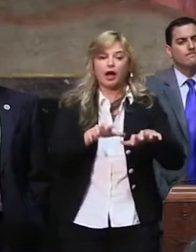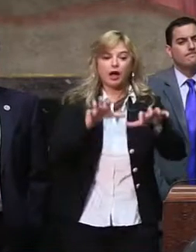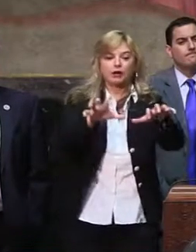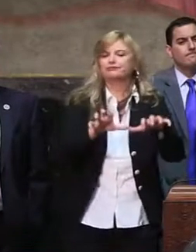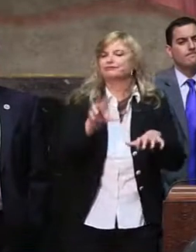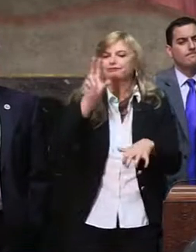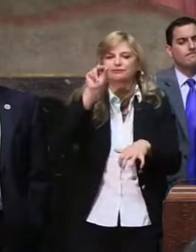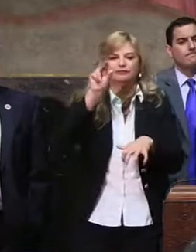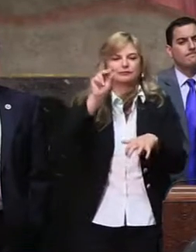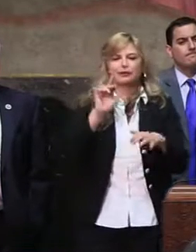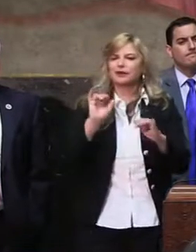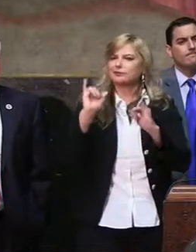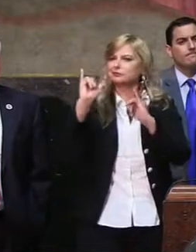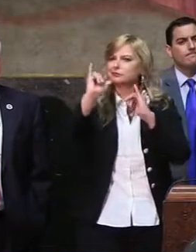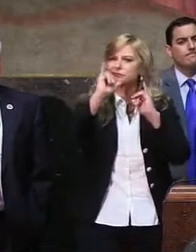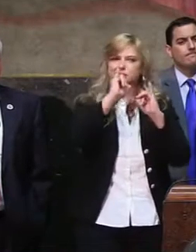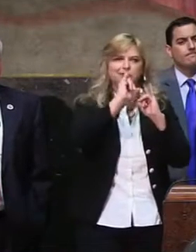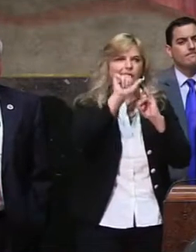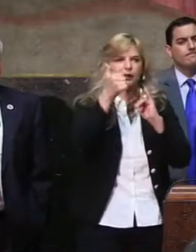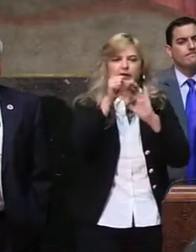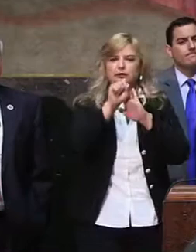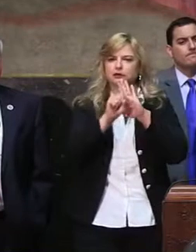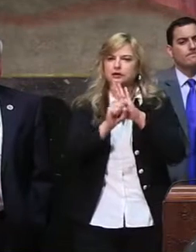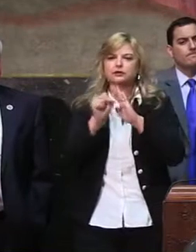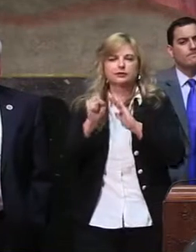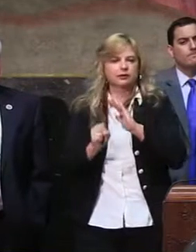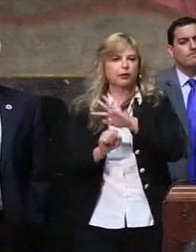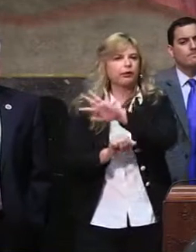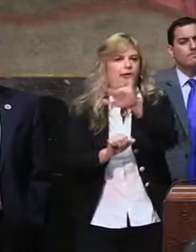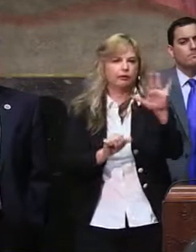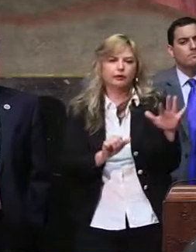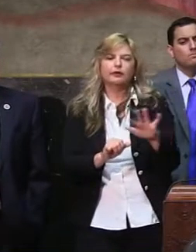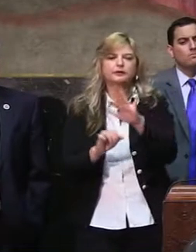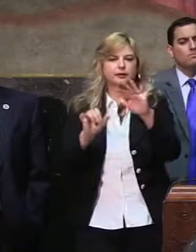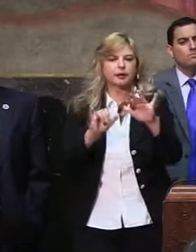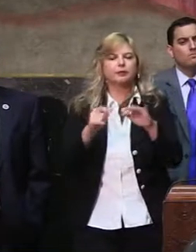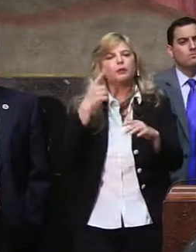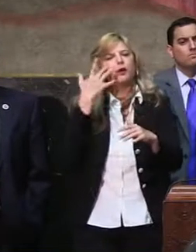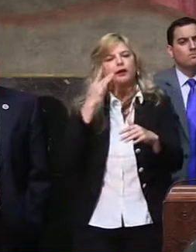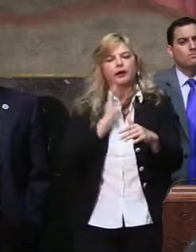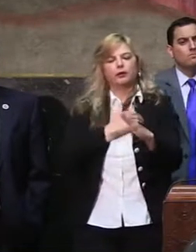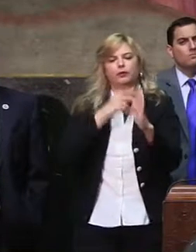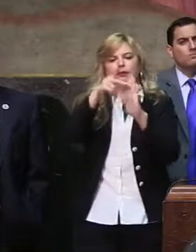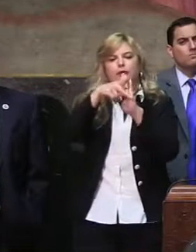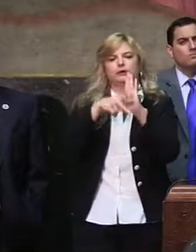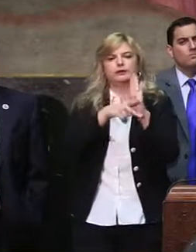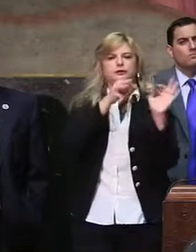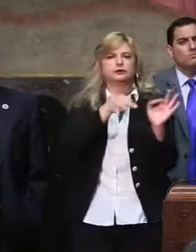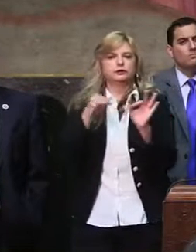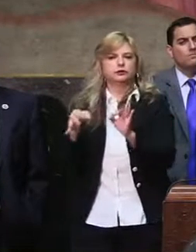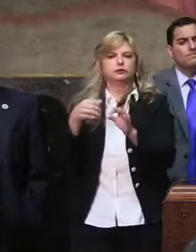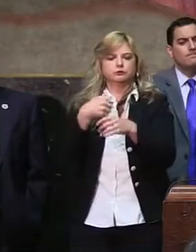similar to most other states and the sound it's because of our policy decisions the laws we put on the books